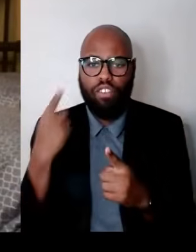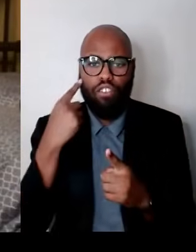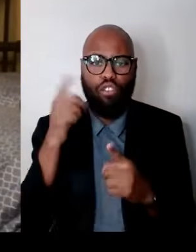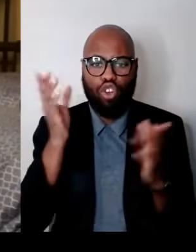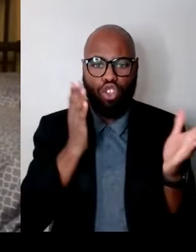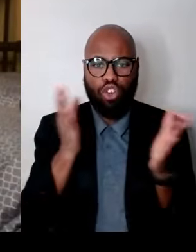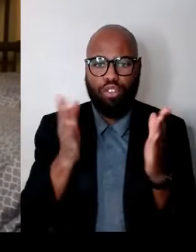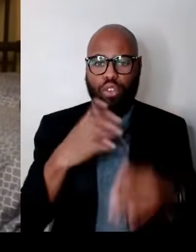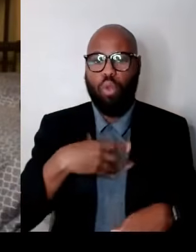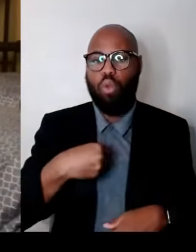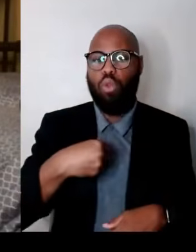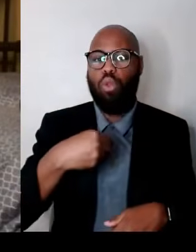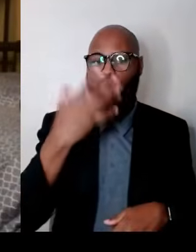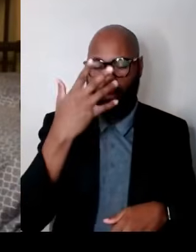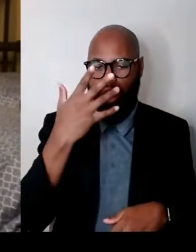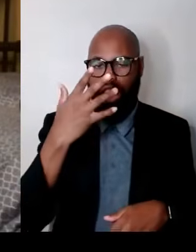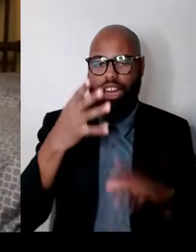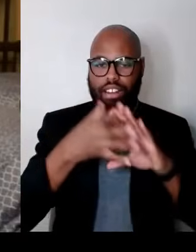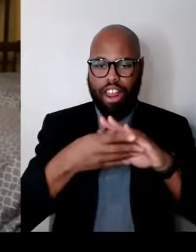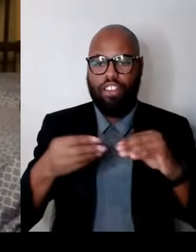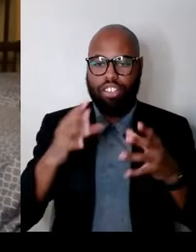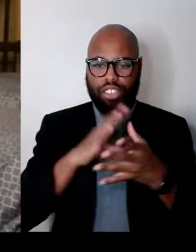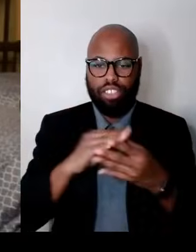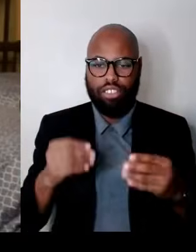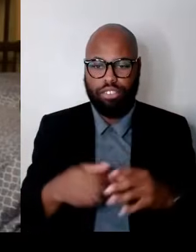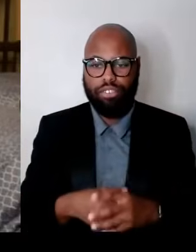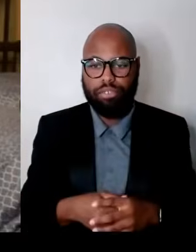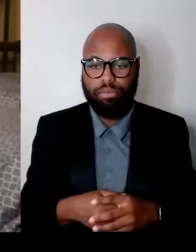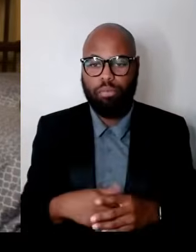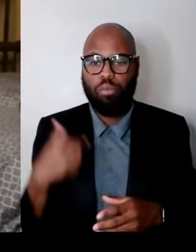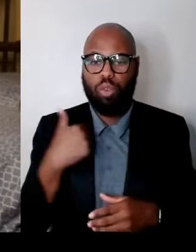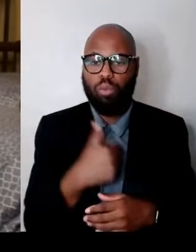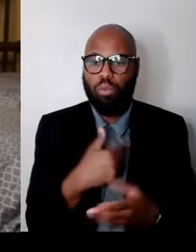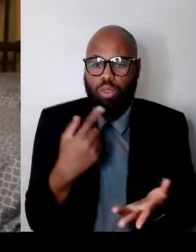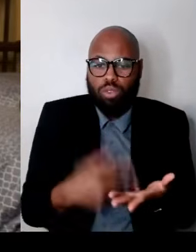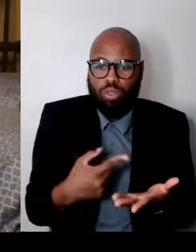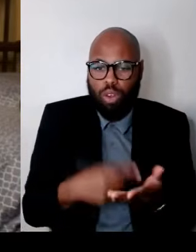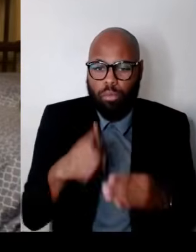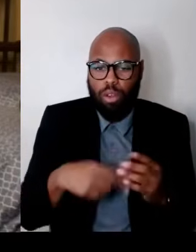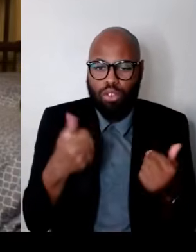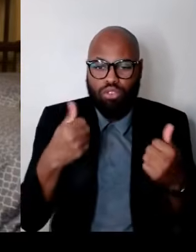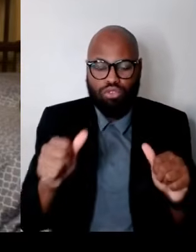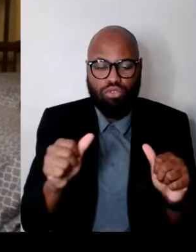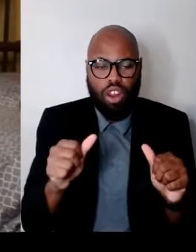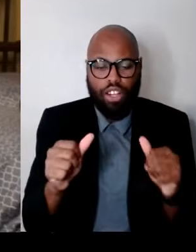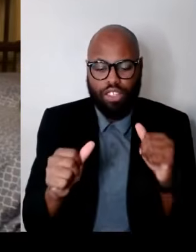And so we're talking about trying to correct really the understanding of history